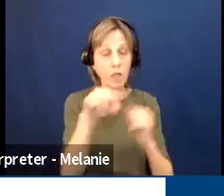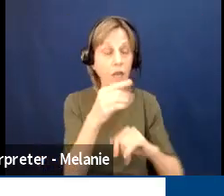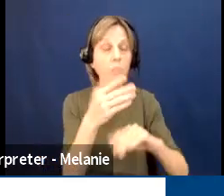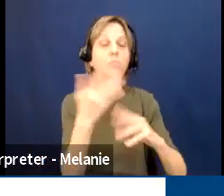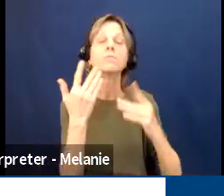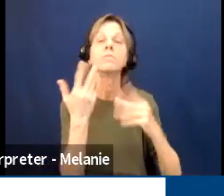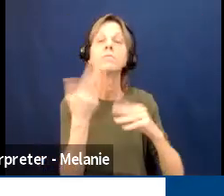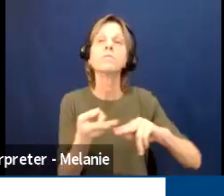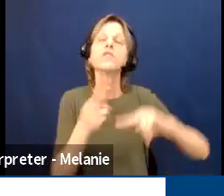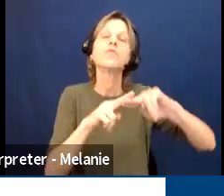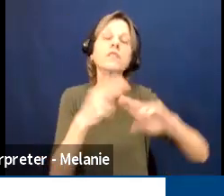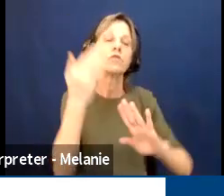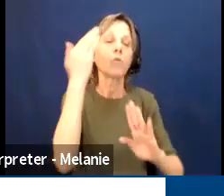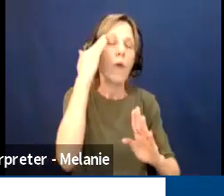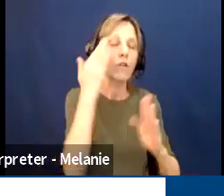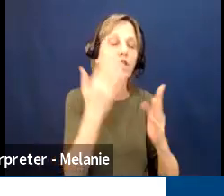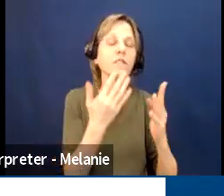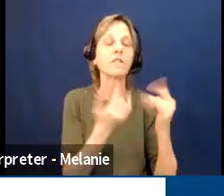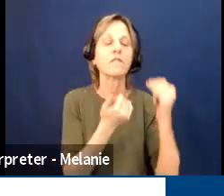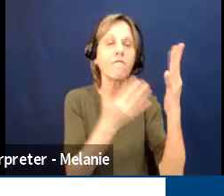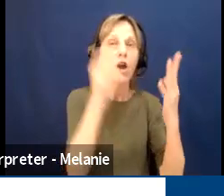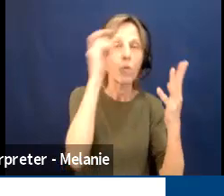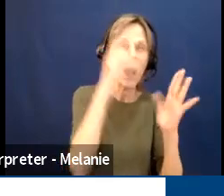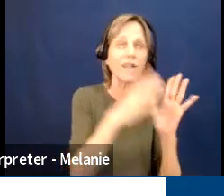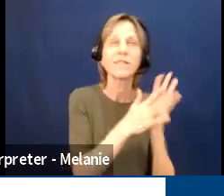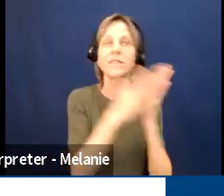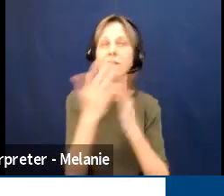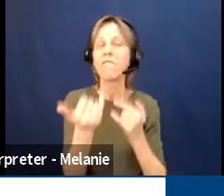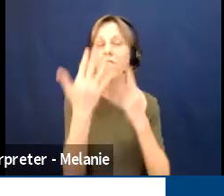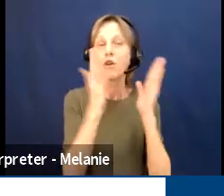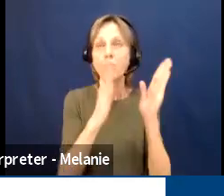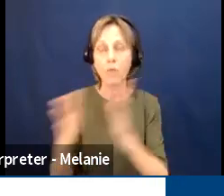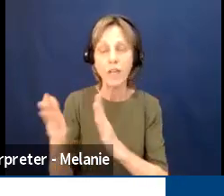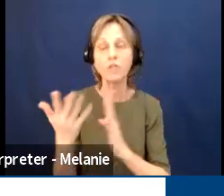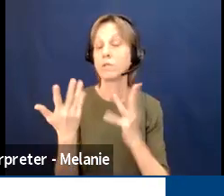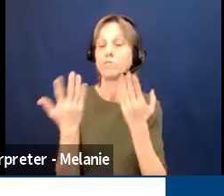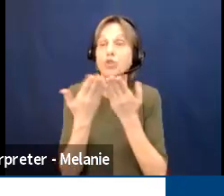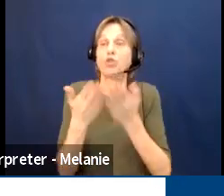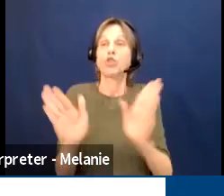wildfire preparation and increase just the general community awareness about natural disasters